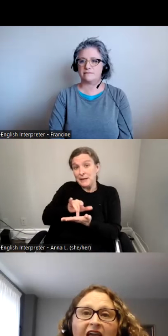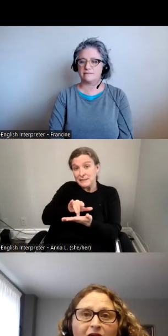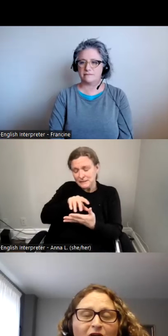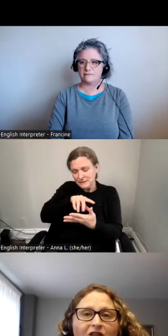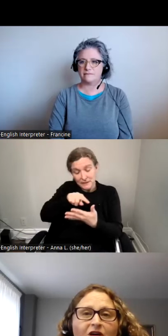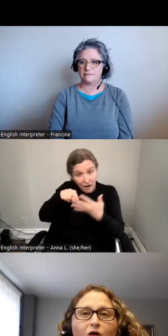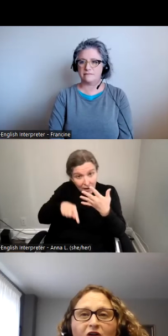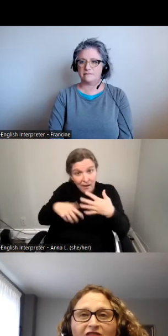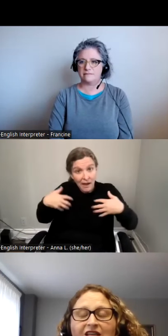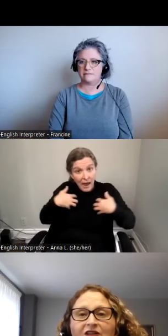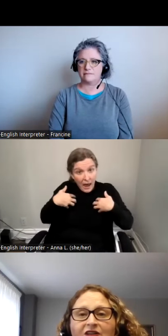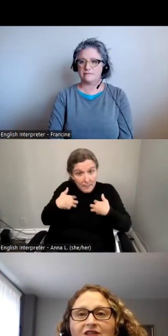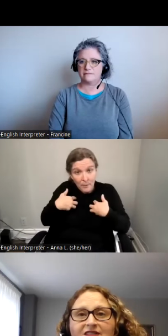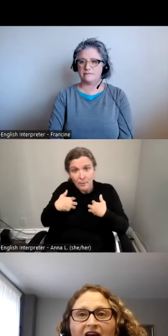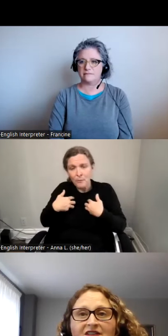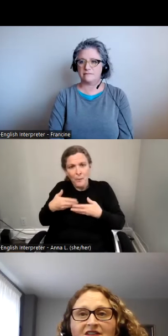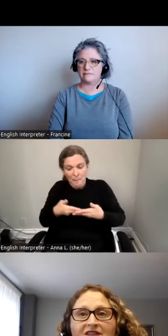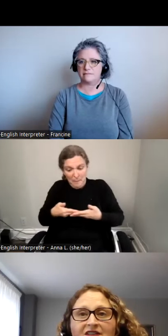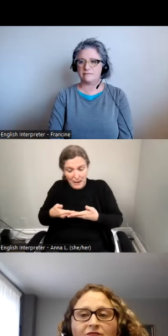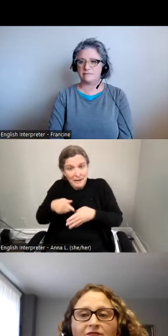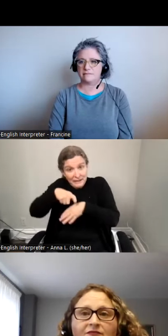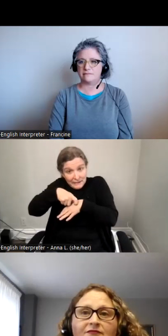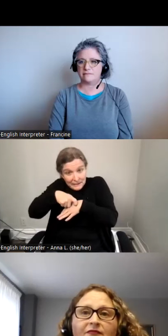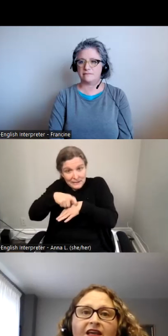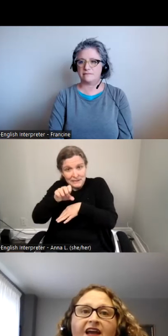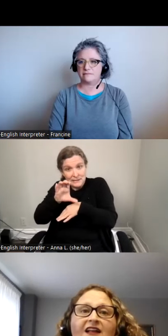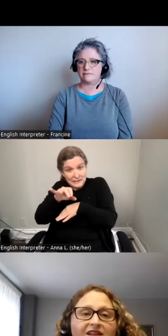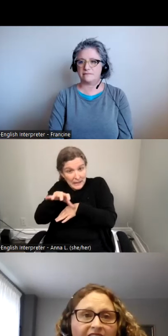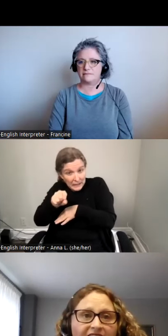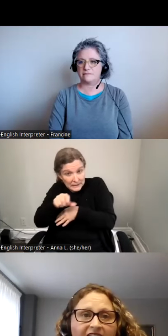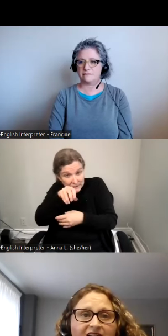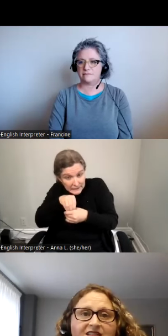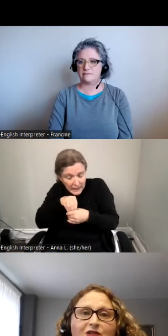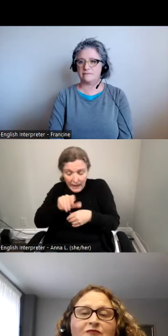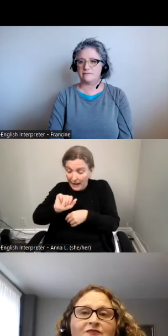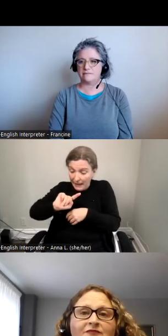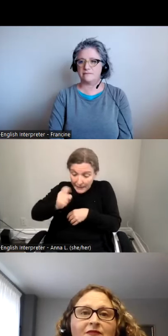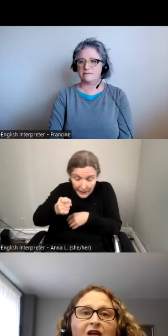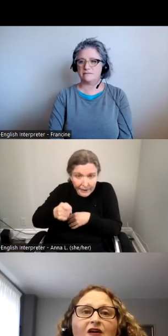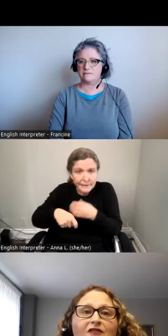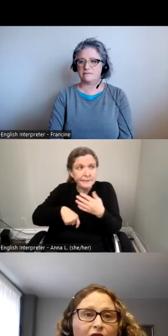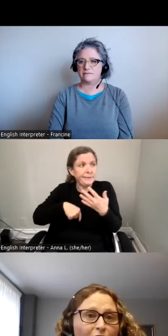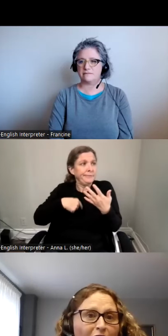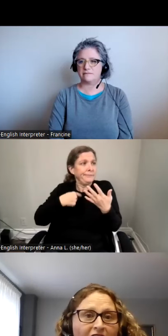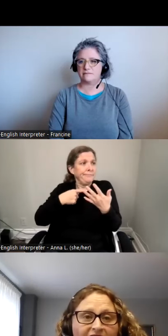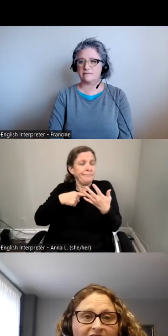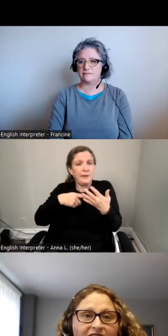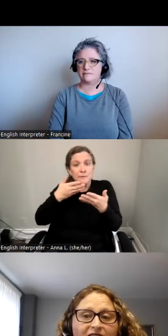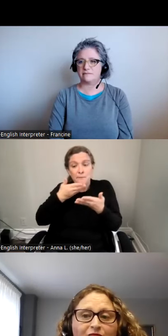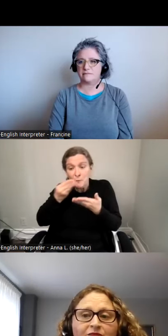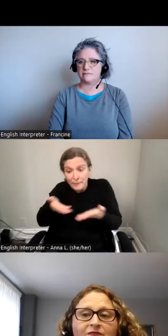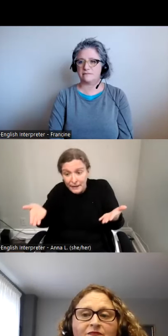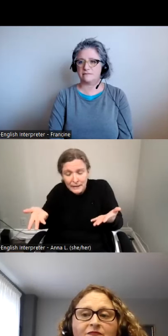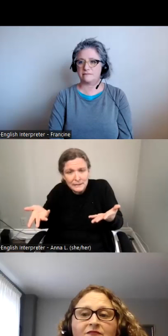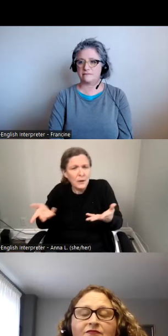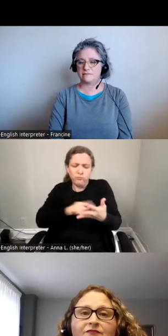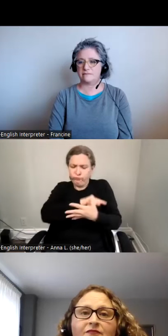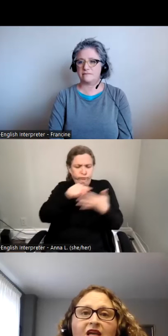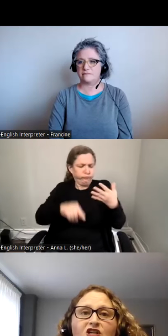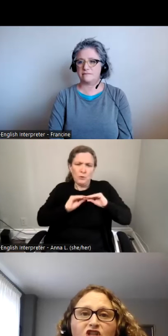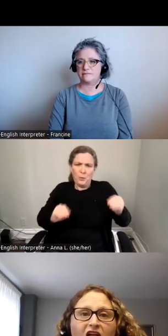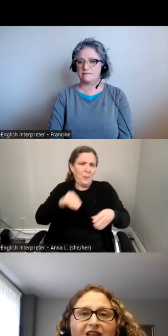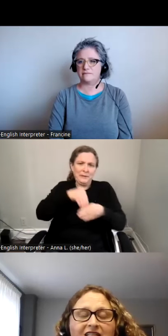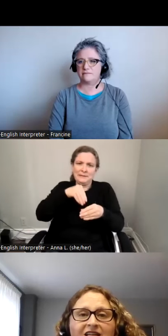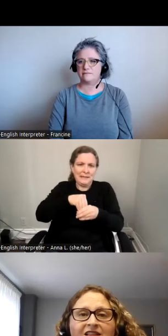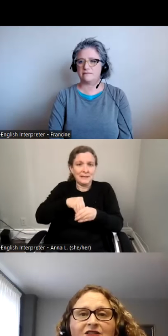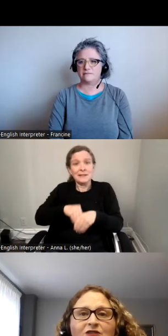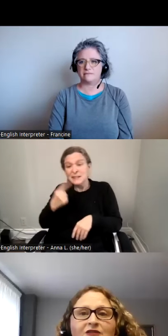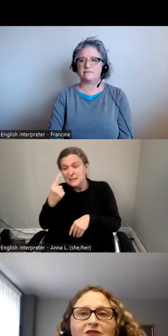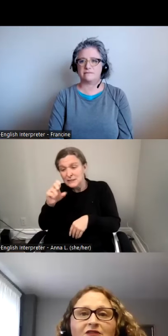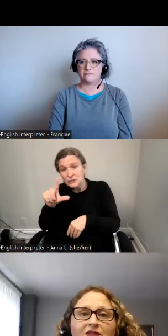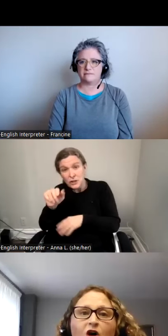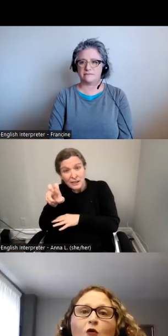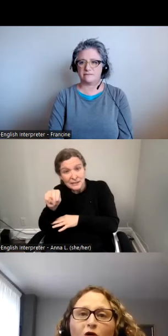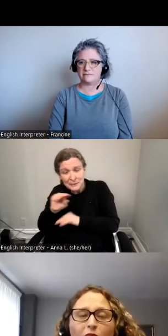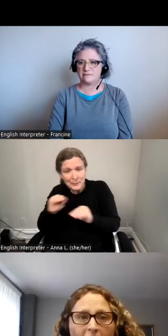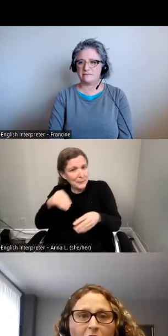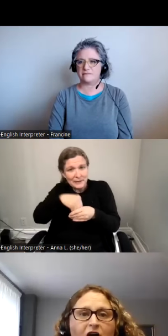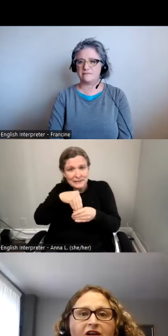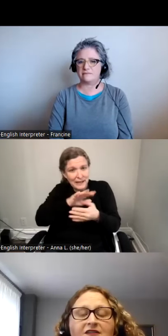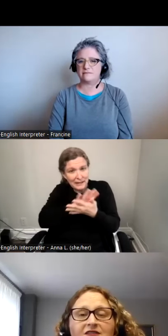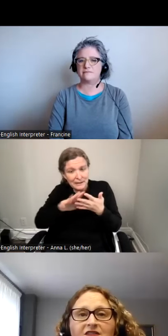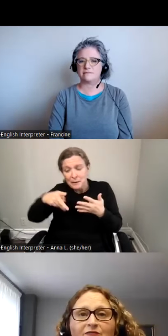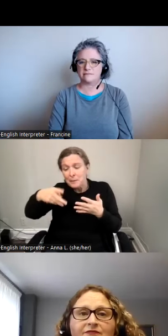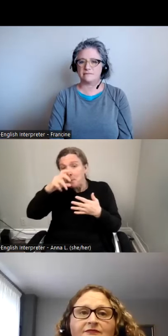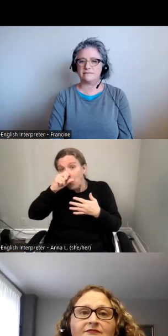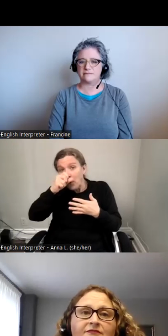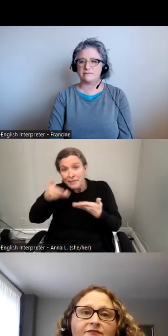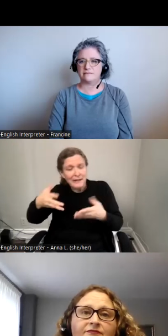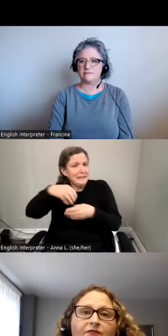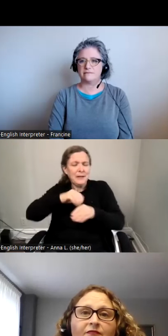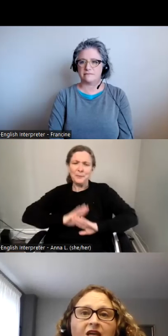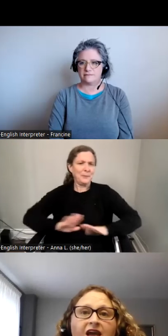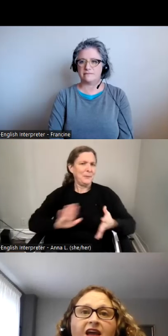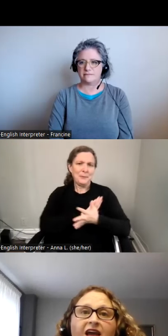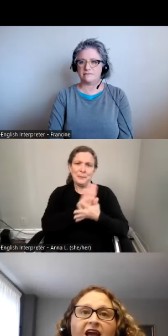Magnets, preservatives, antibiotics.